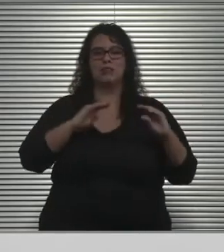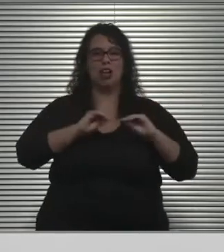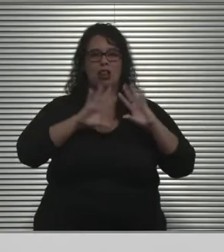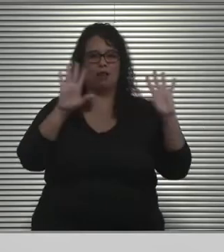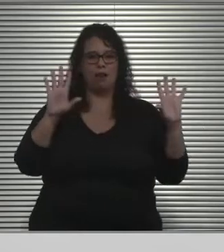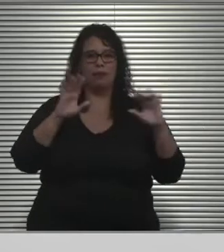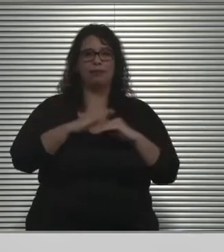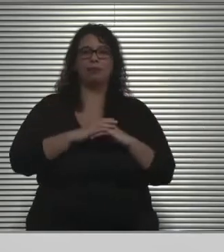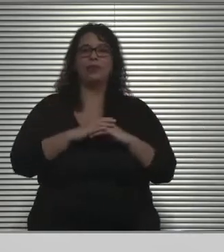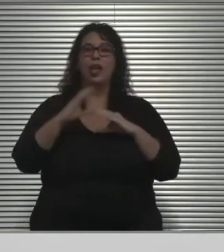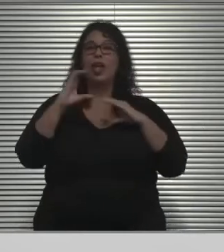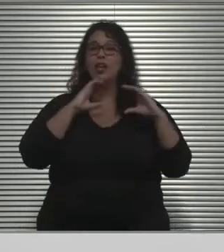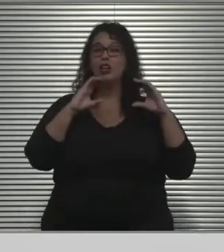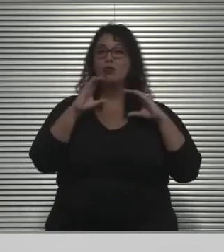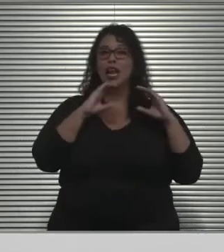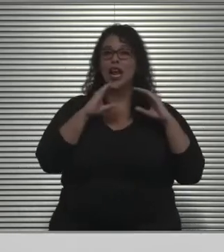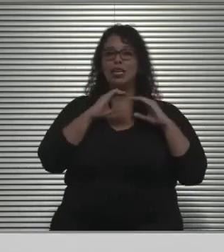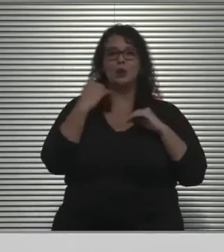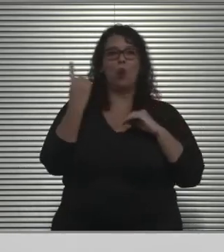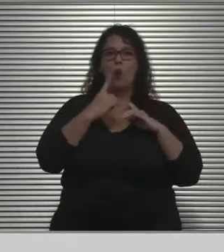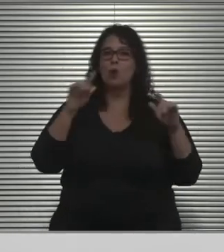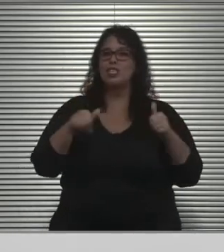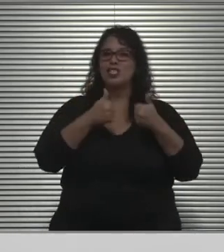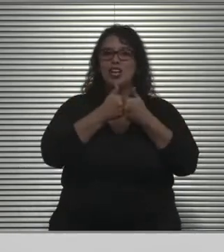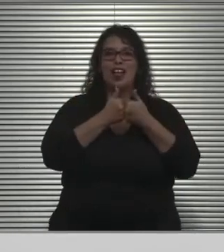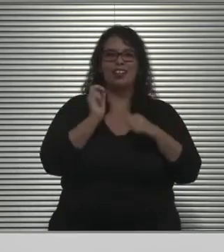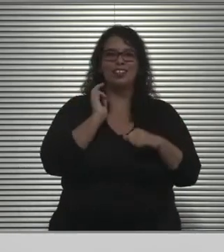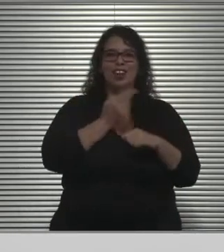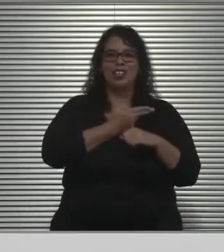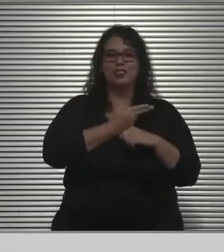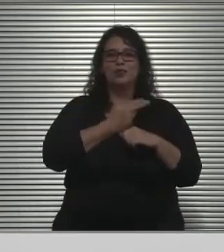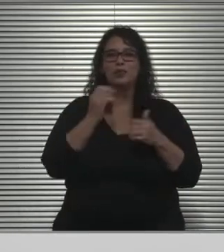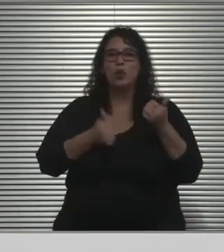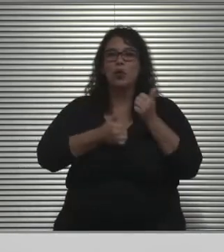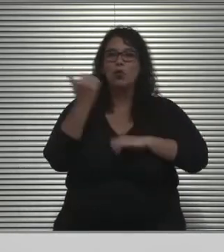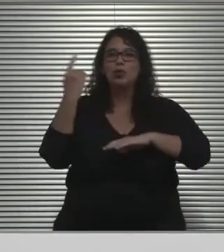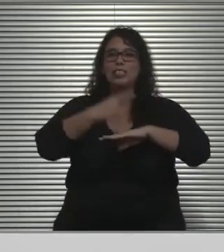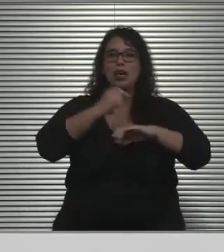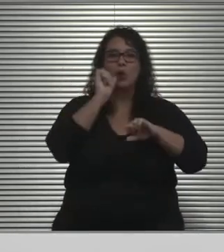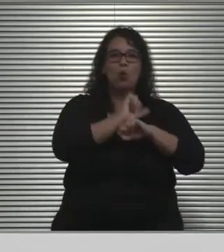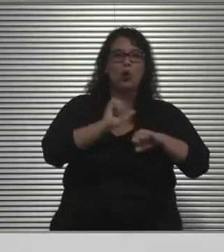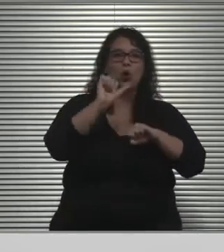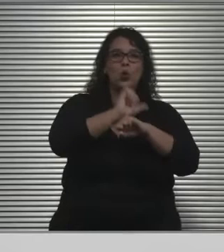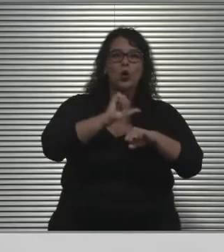Communication is always a challenge for us. We spend our days working towards helping students,